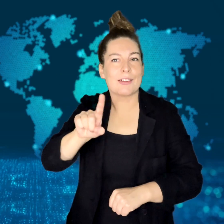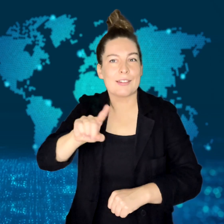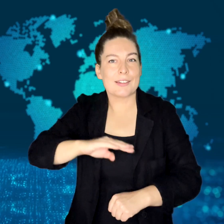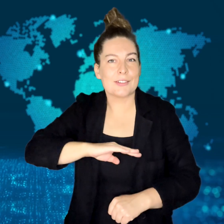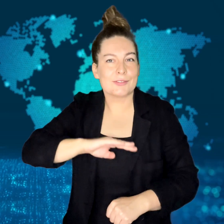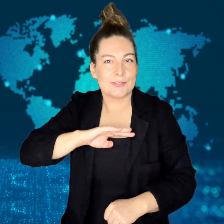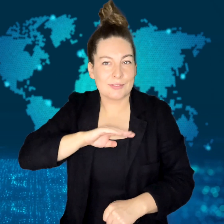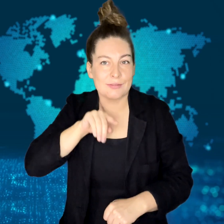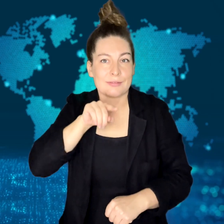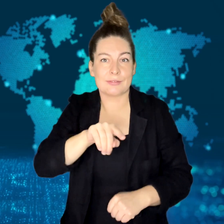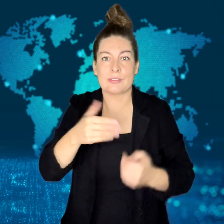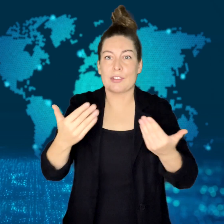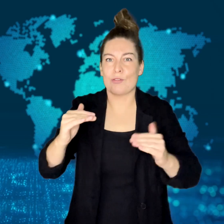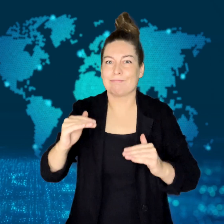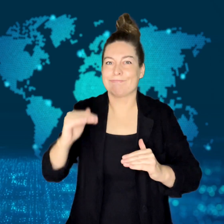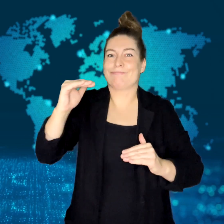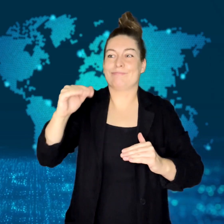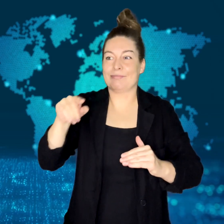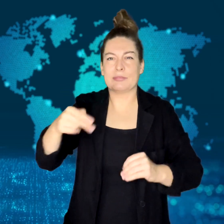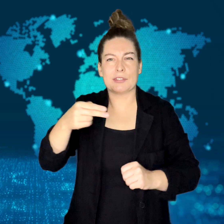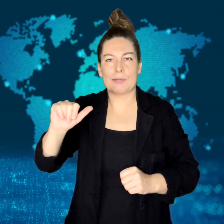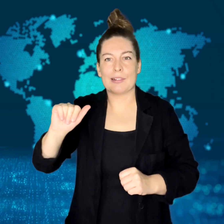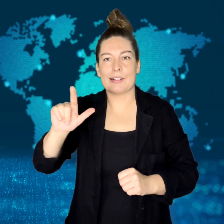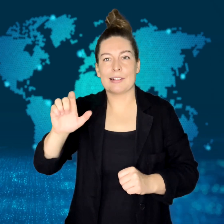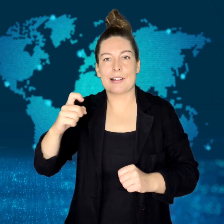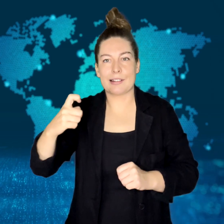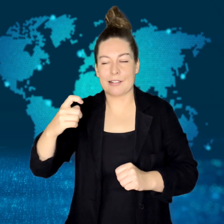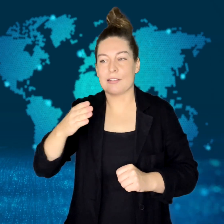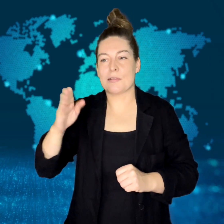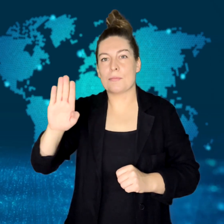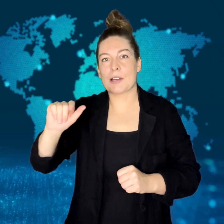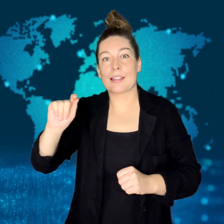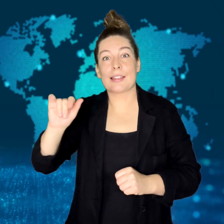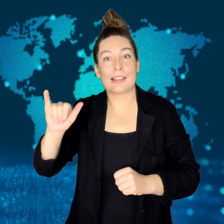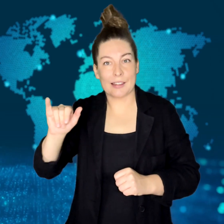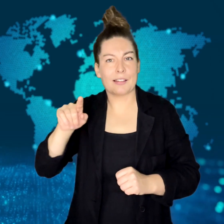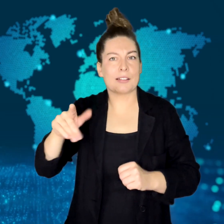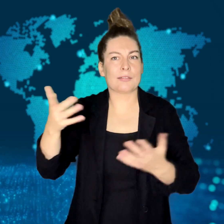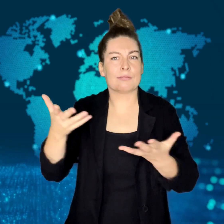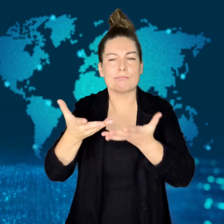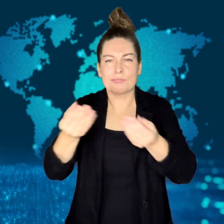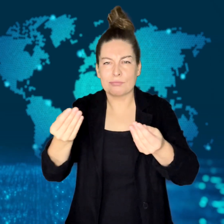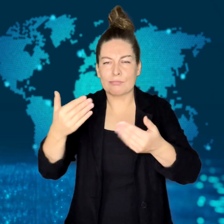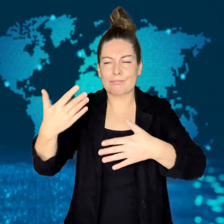who saw the 17-year-old teenager wandering alone on a road